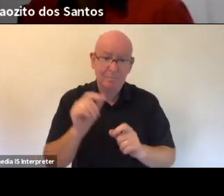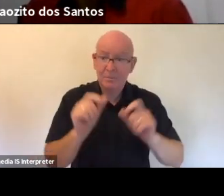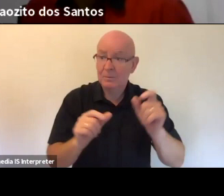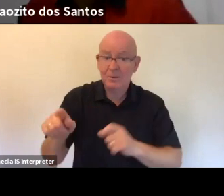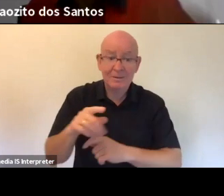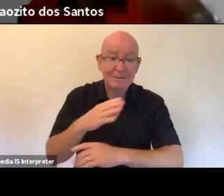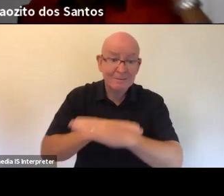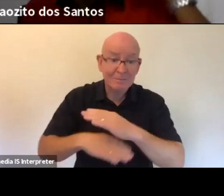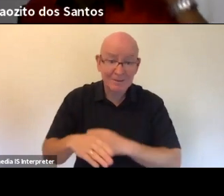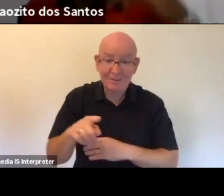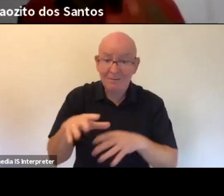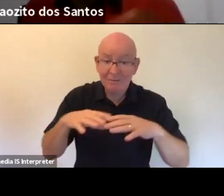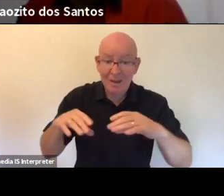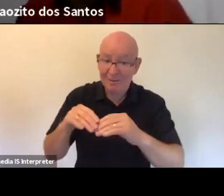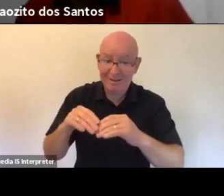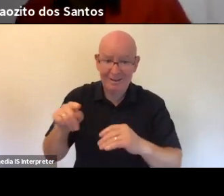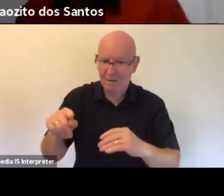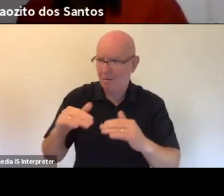So many of the people with disabilities are…